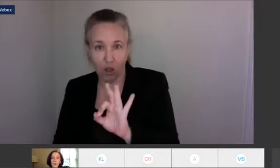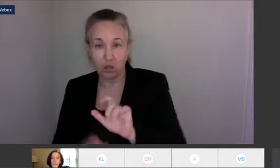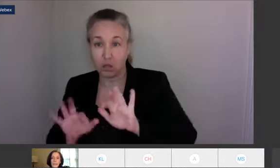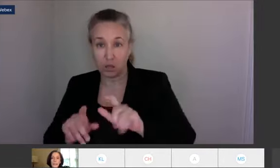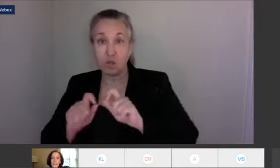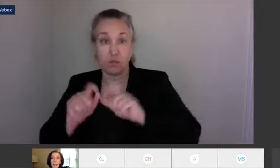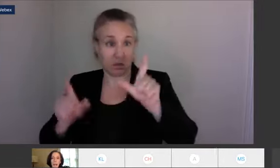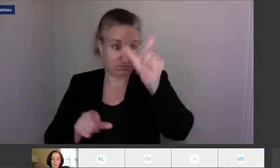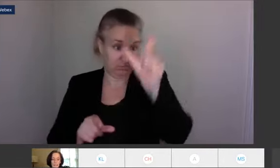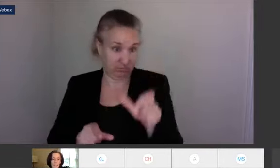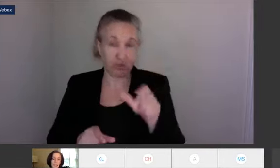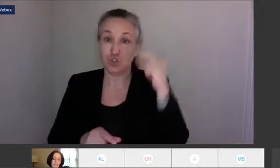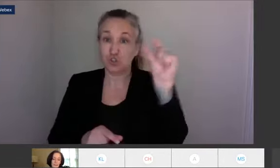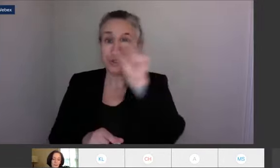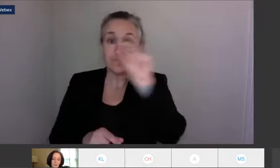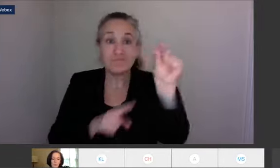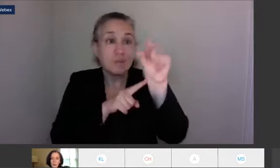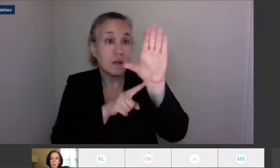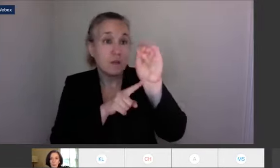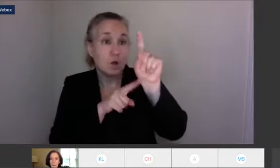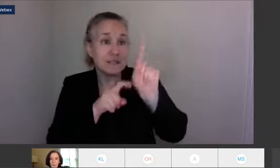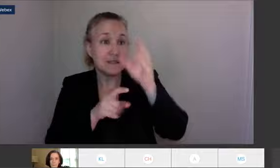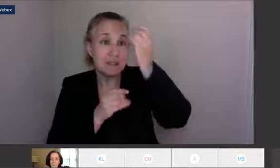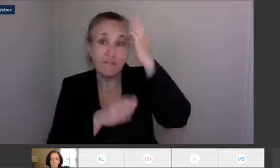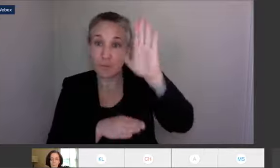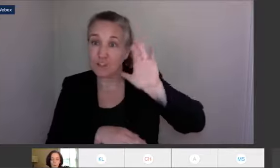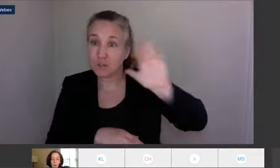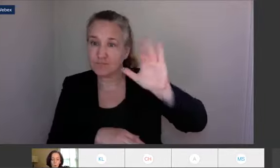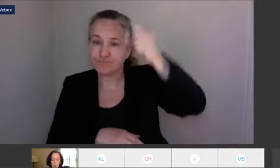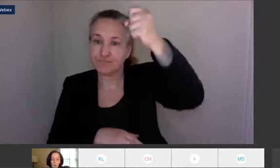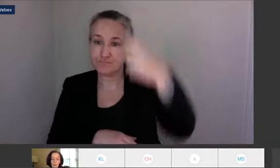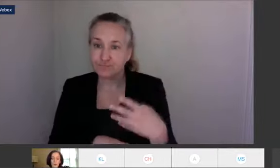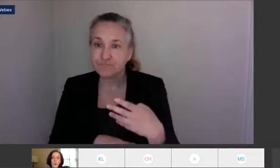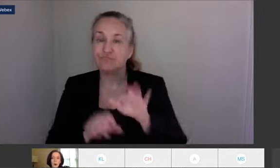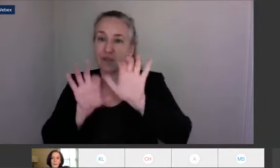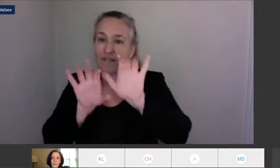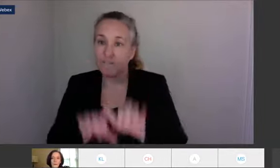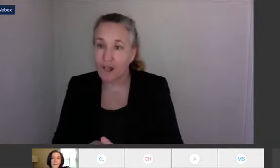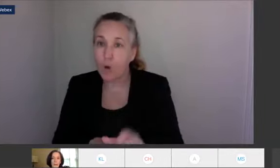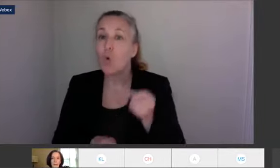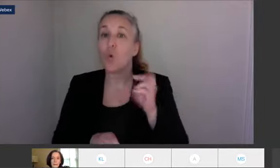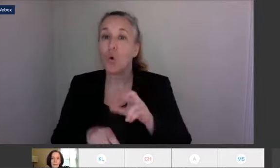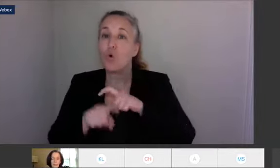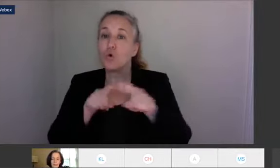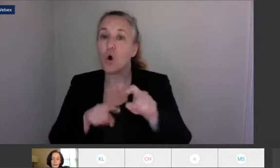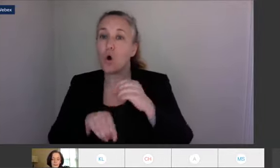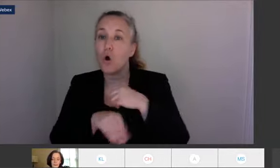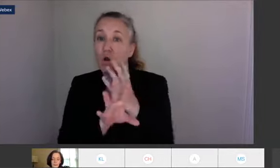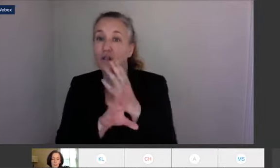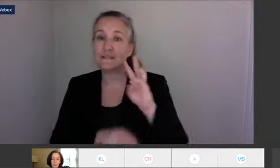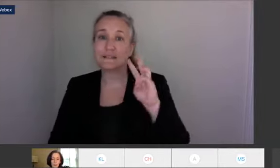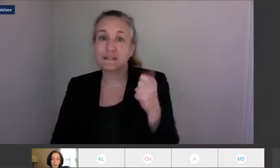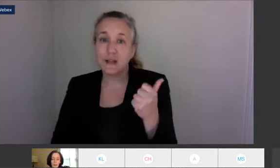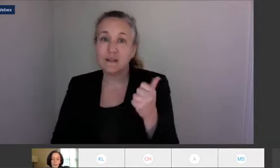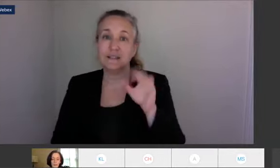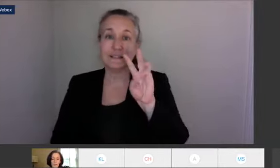the green county testing information button or you can call 610-631-3000